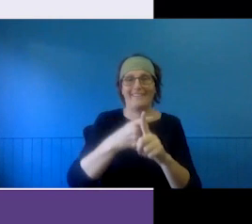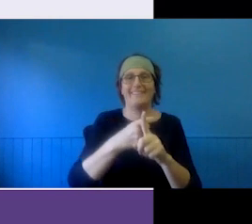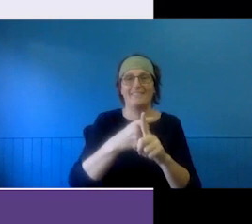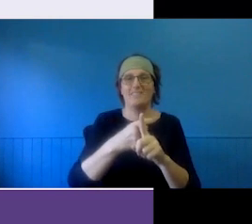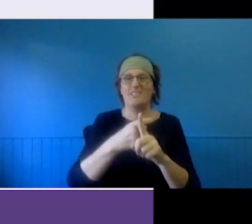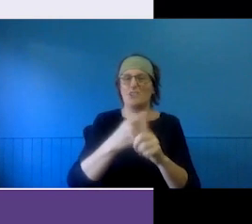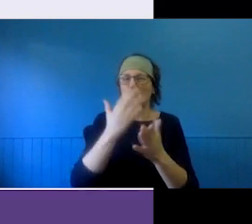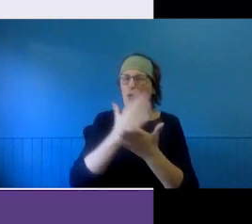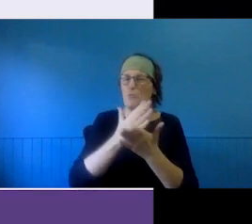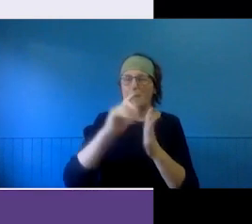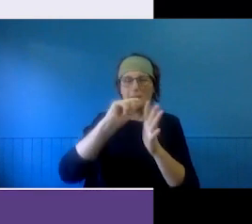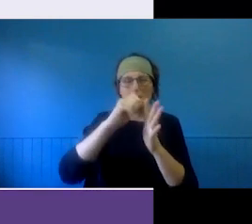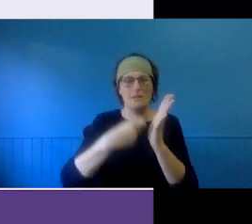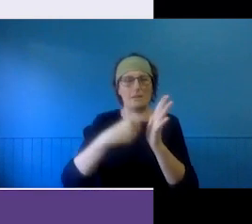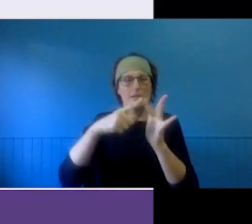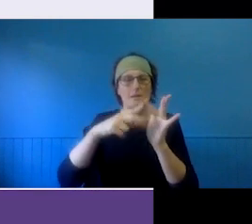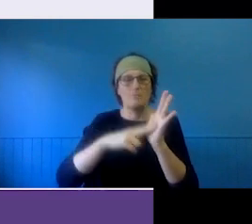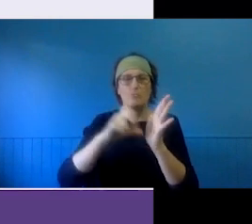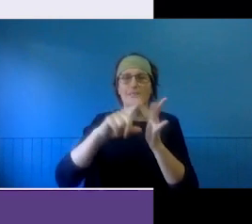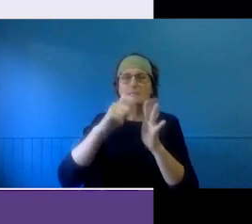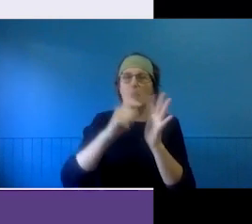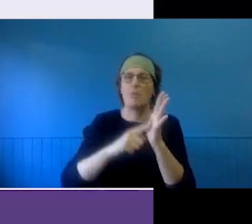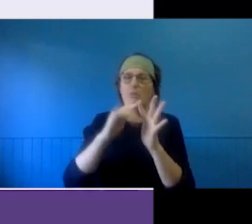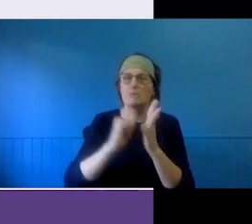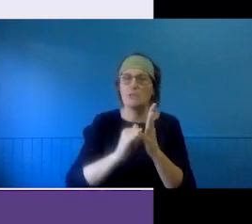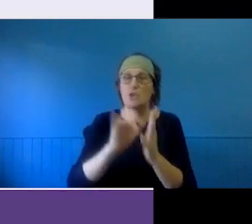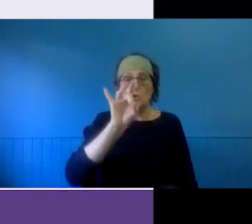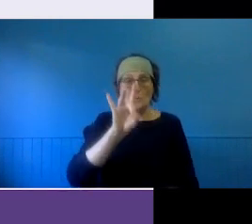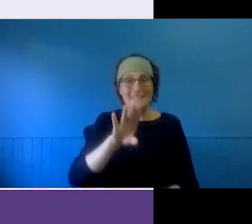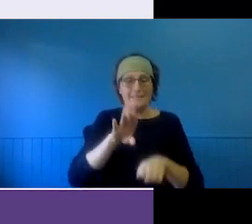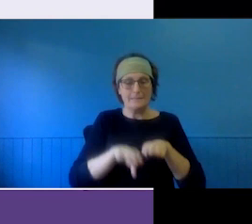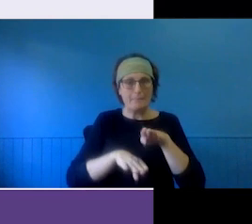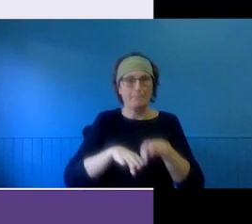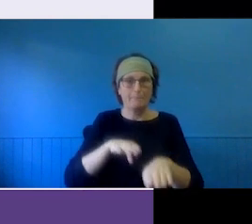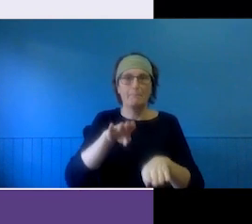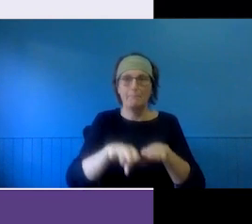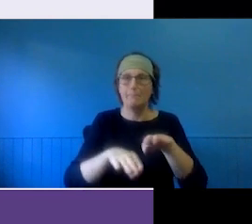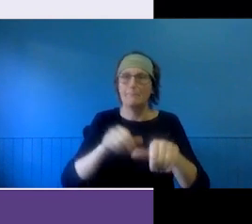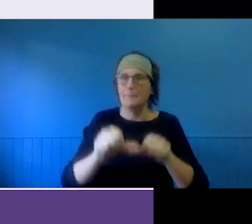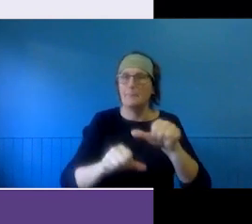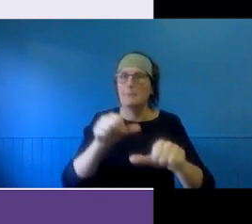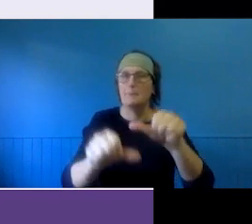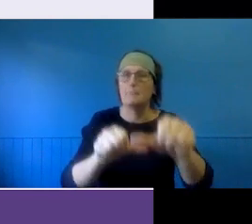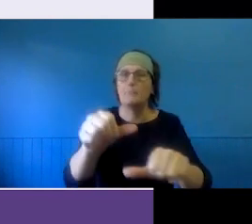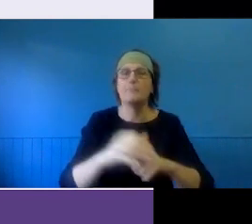advise 10 steps that are flexible to be other-arching, -- over arching,